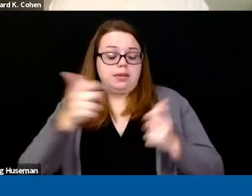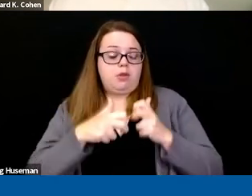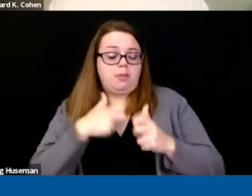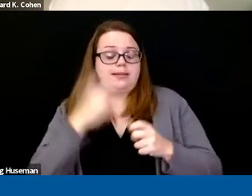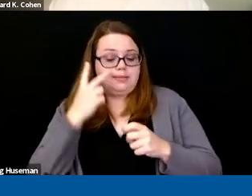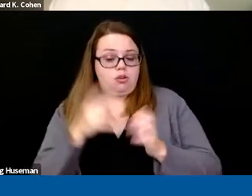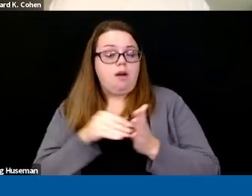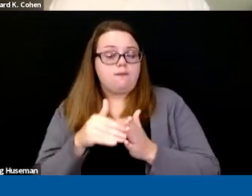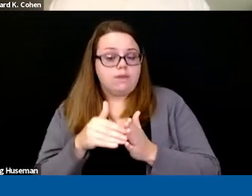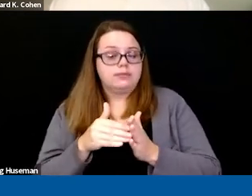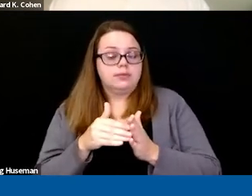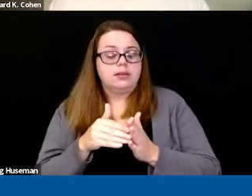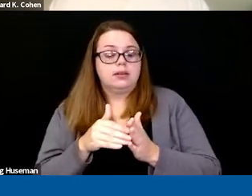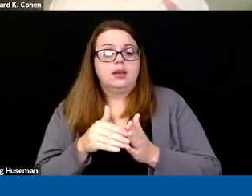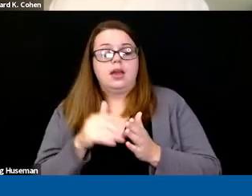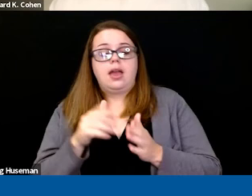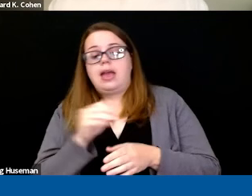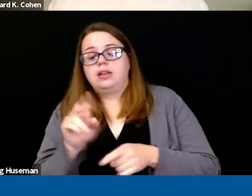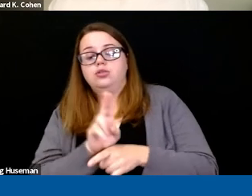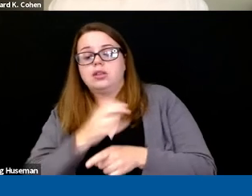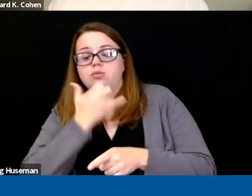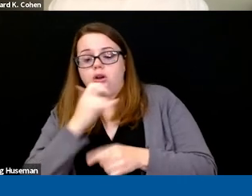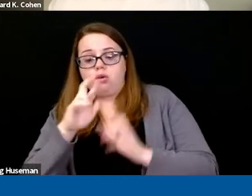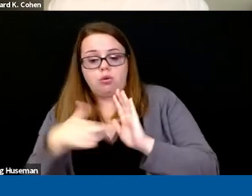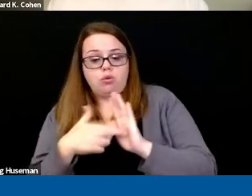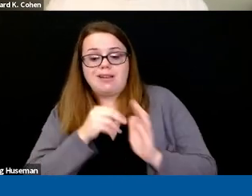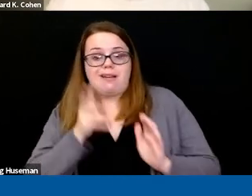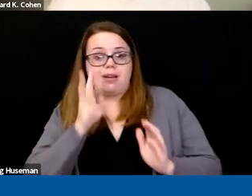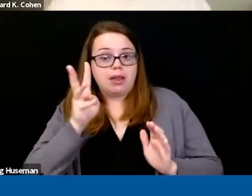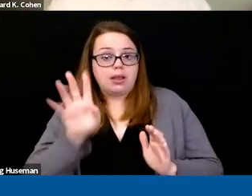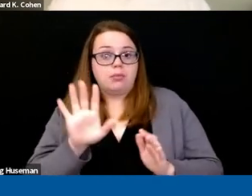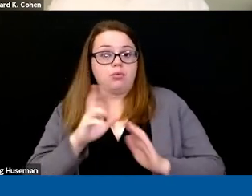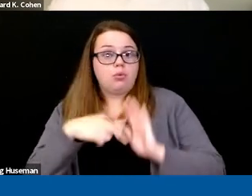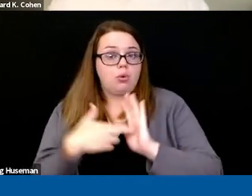Other than that, it's just using the wrong roles. And making up roles is another thing.